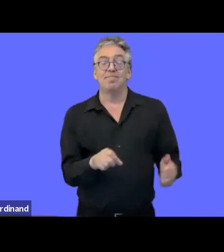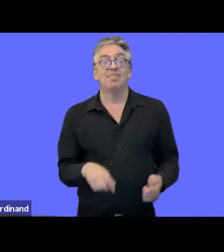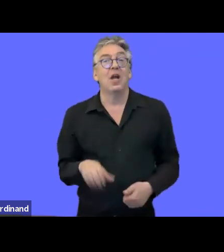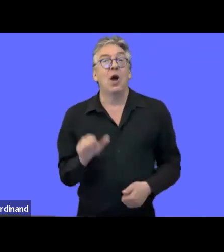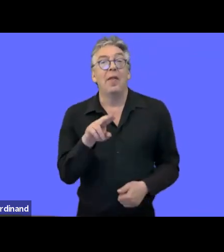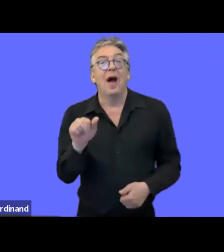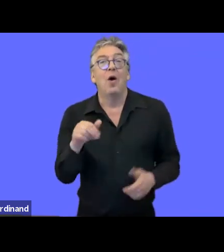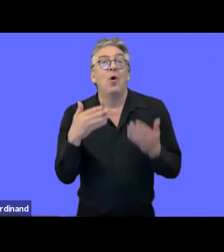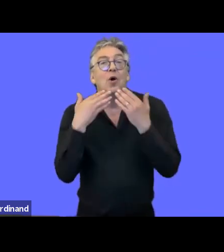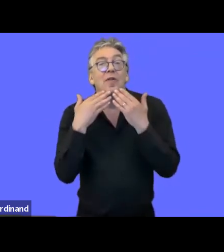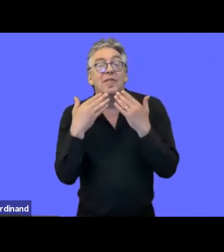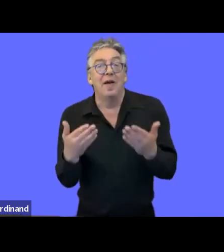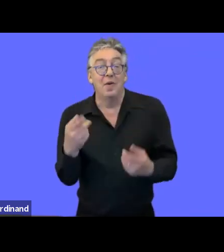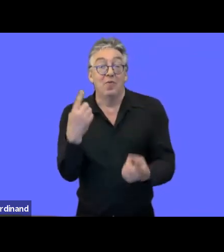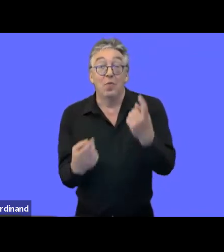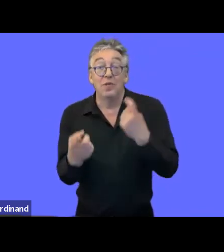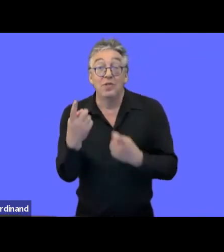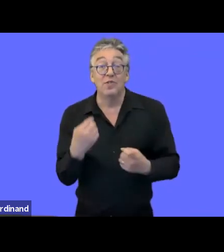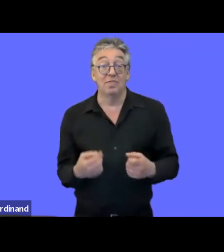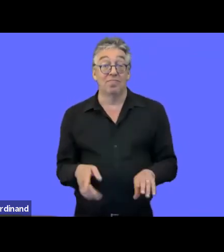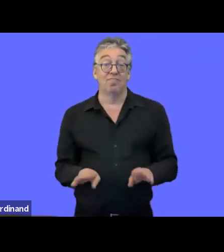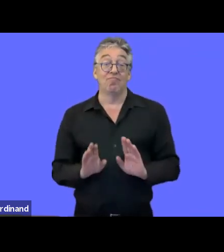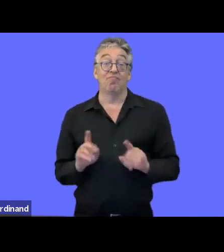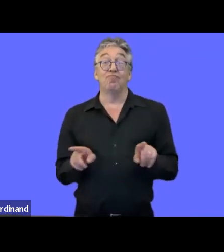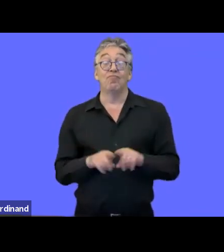As was mentioned by Marine what we can do is to offer